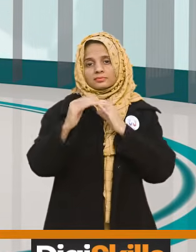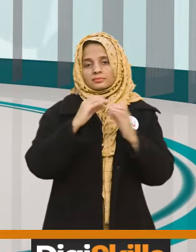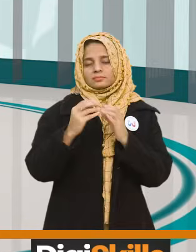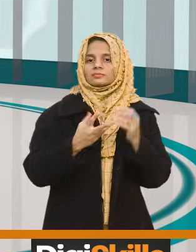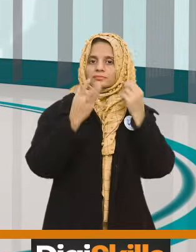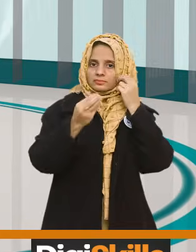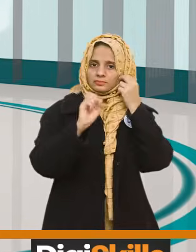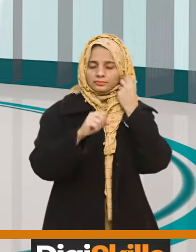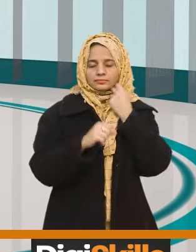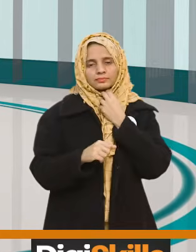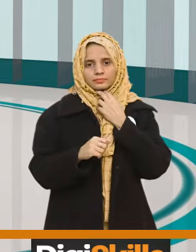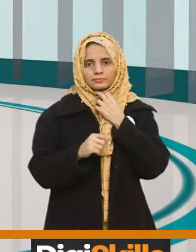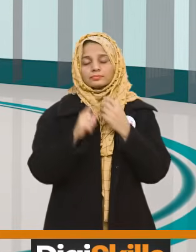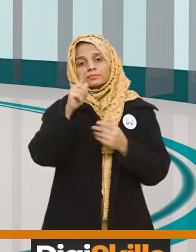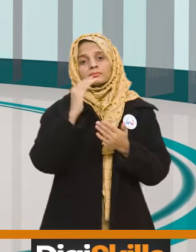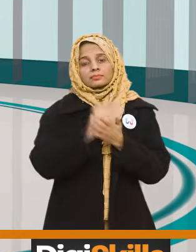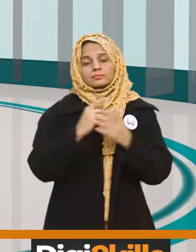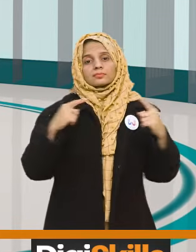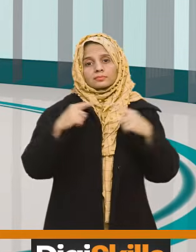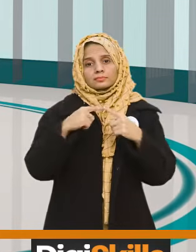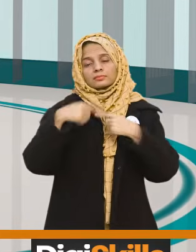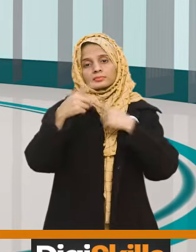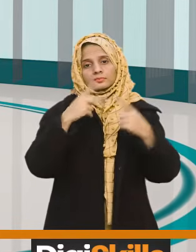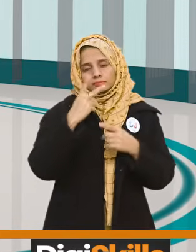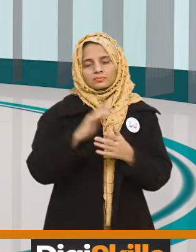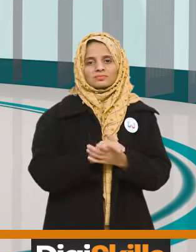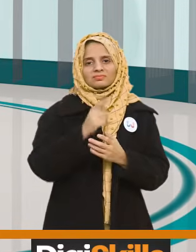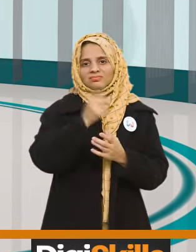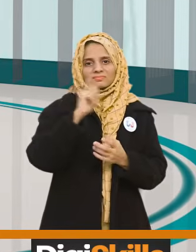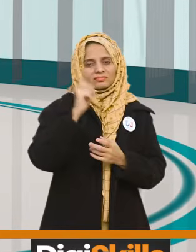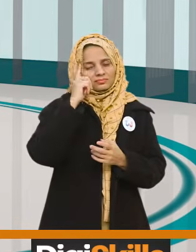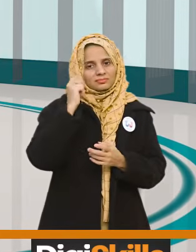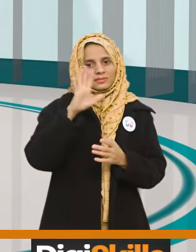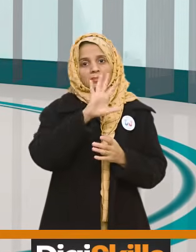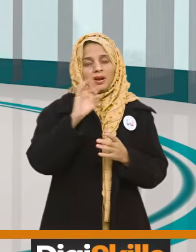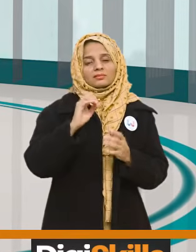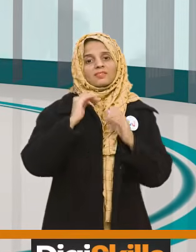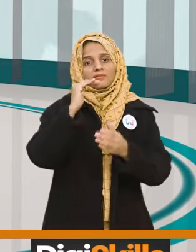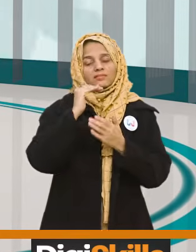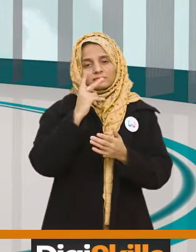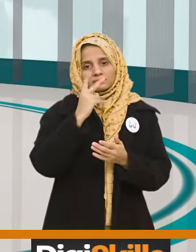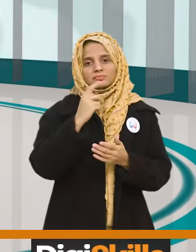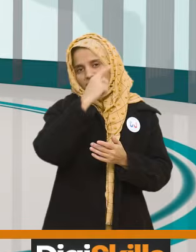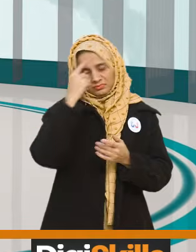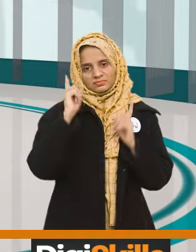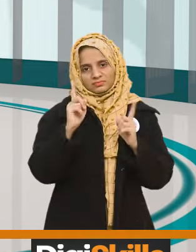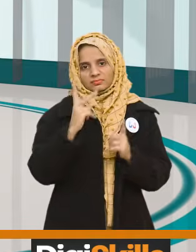direct awards, then no less than ‘50’ awards, Alhamdulillah.